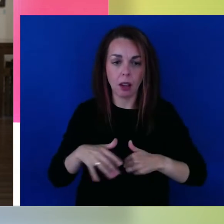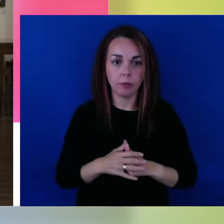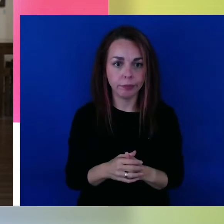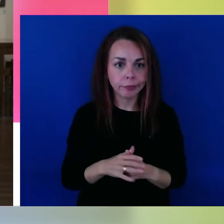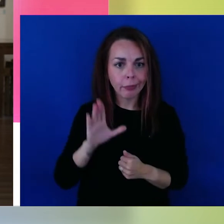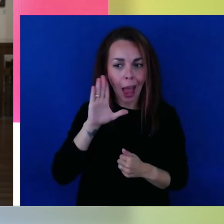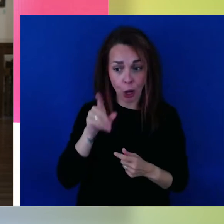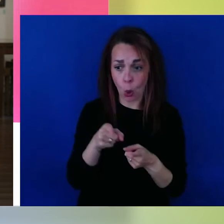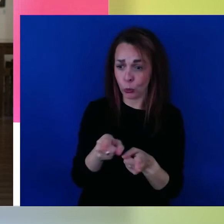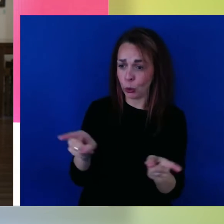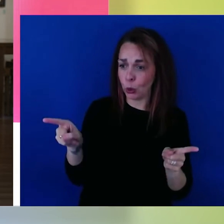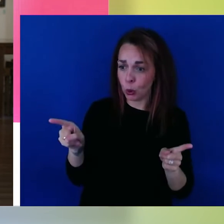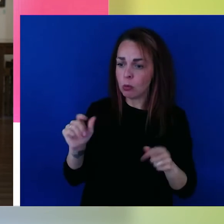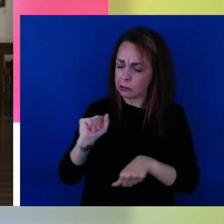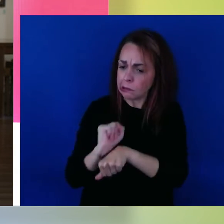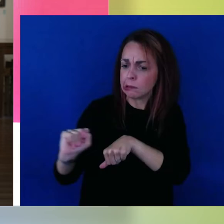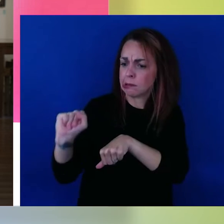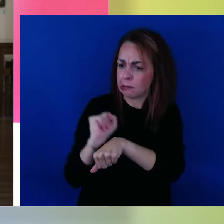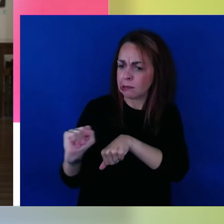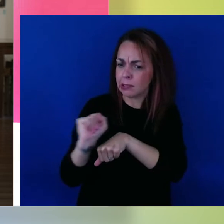to help elevate this effort.